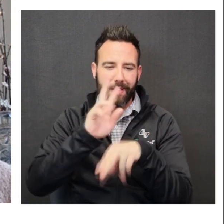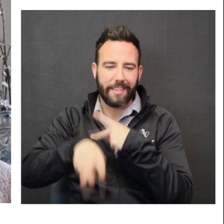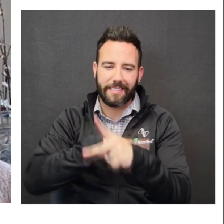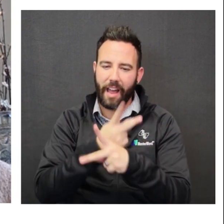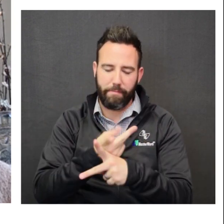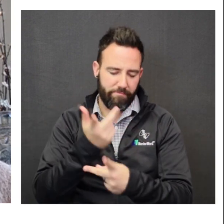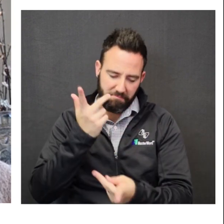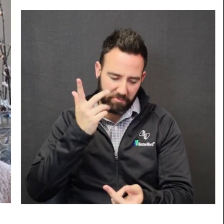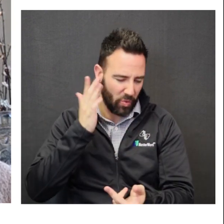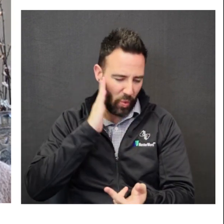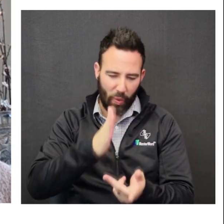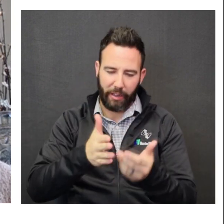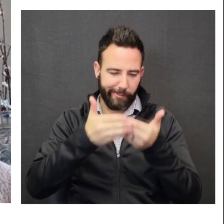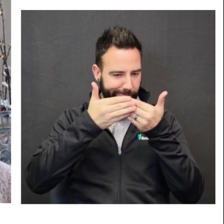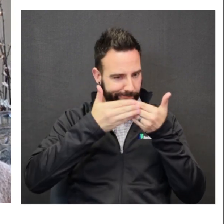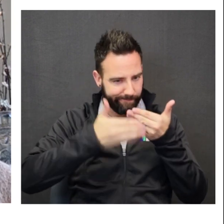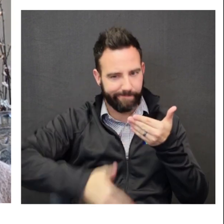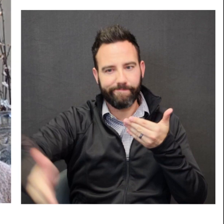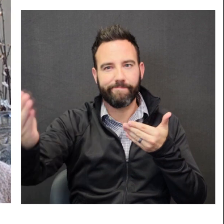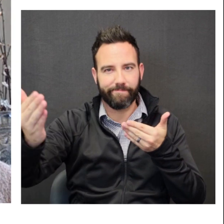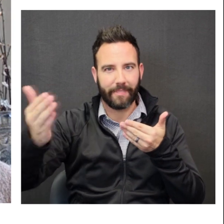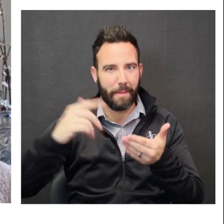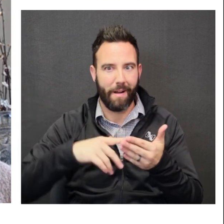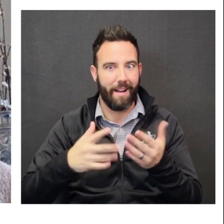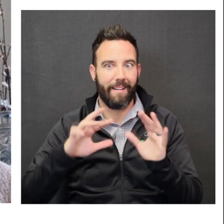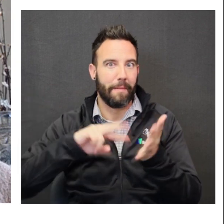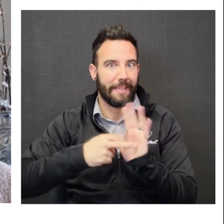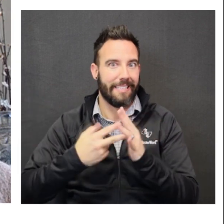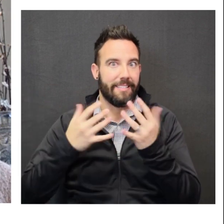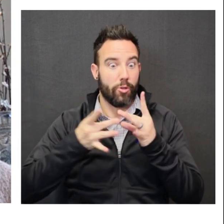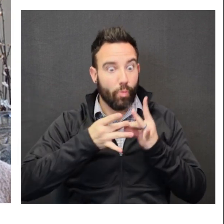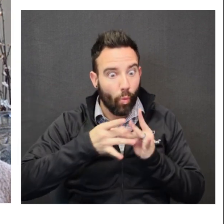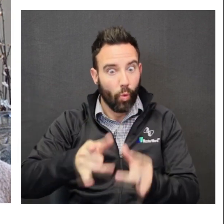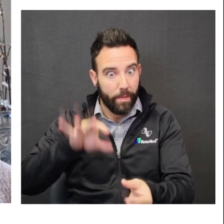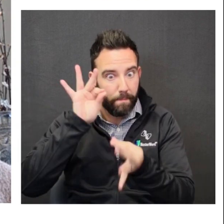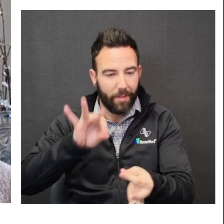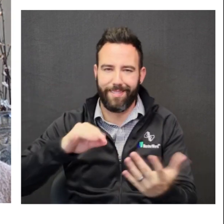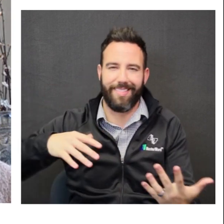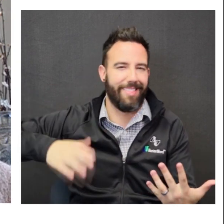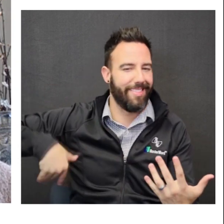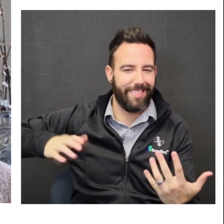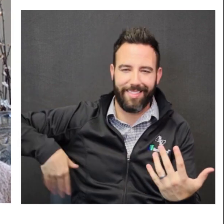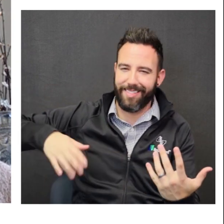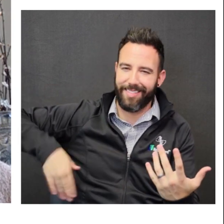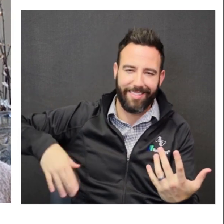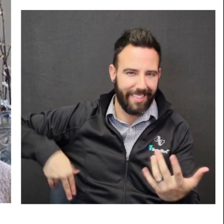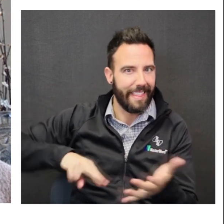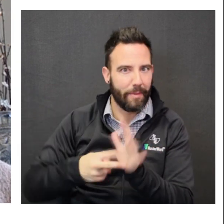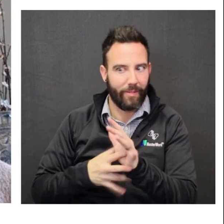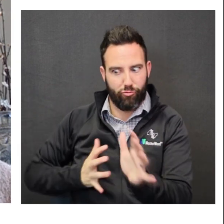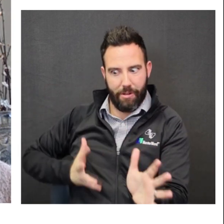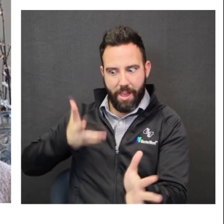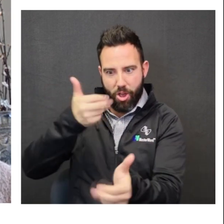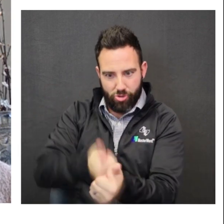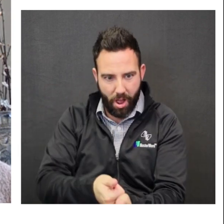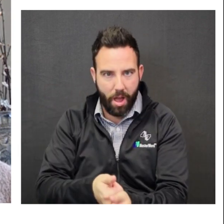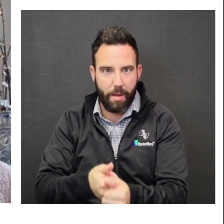of our landscape now. And we have a lot of catch up work to do to make sure that interpreters